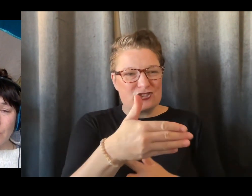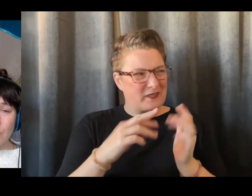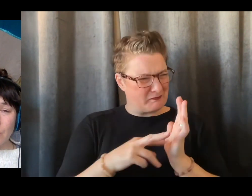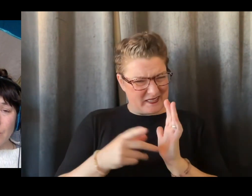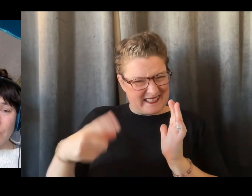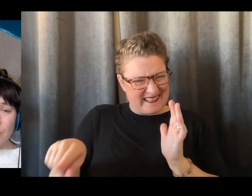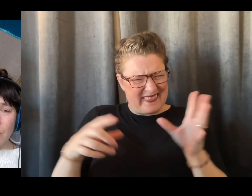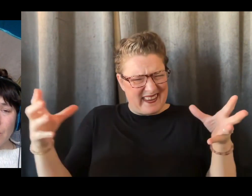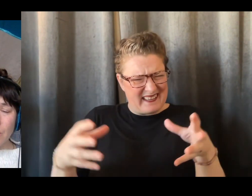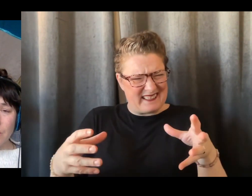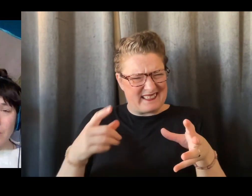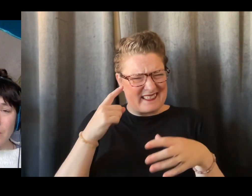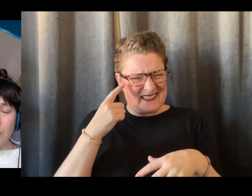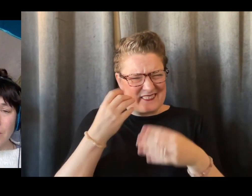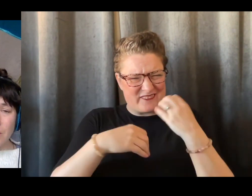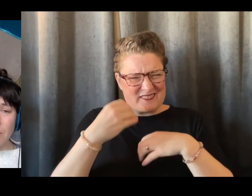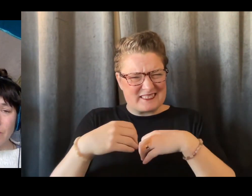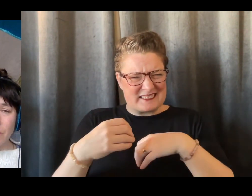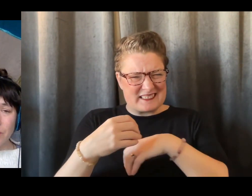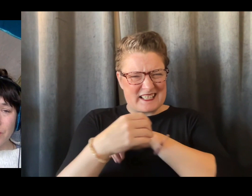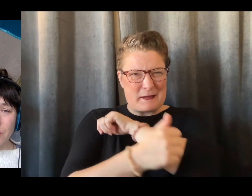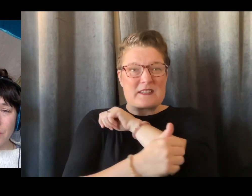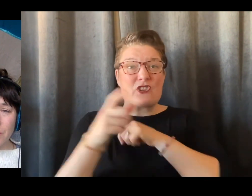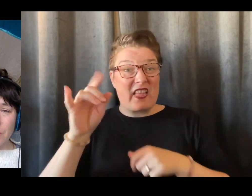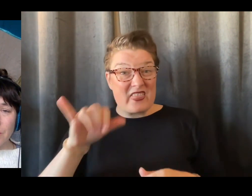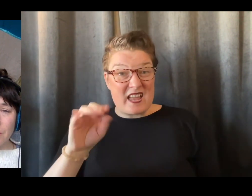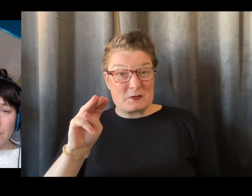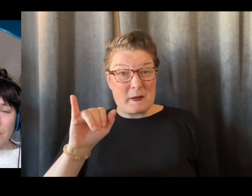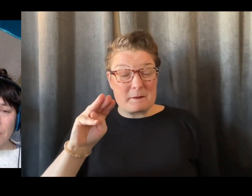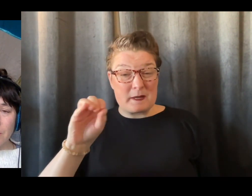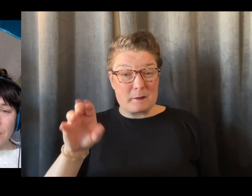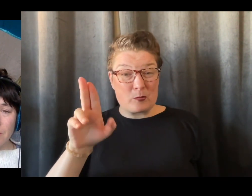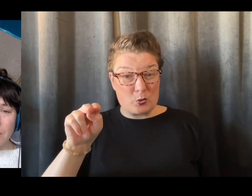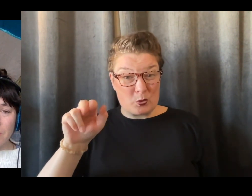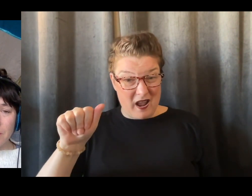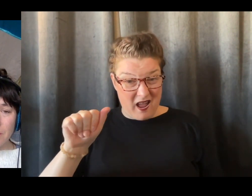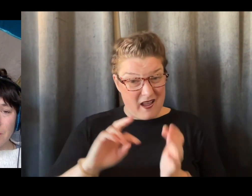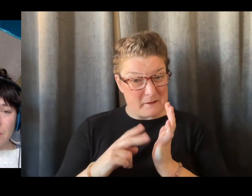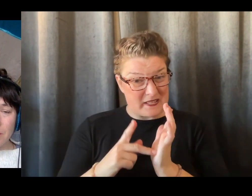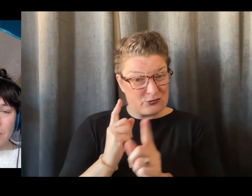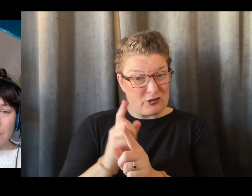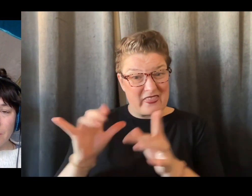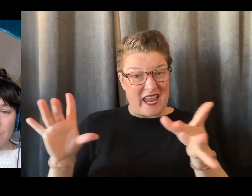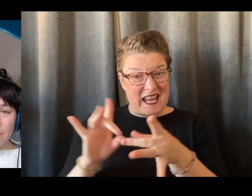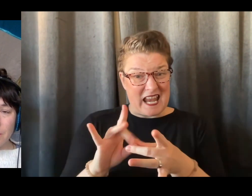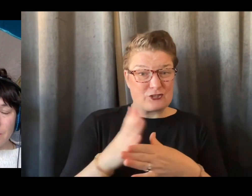Isn't that what Mimouna is about? Is like that connection between Jewish and Muslim neighbors Jna: Yes Right, right.